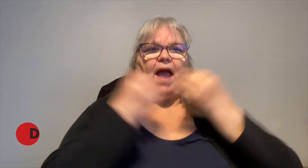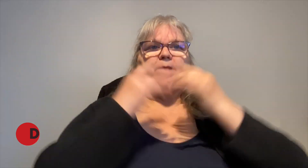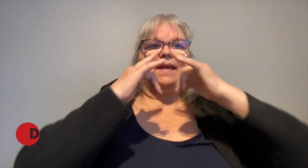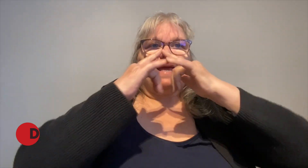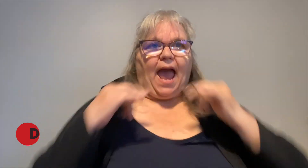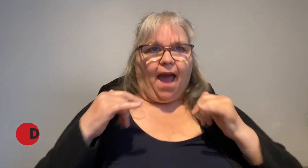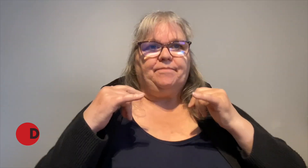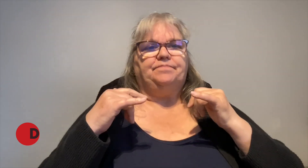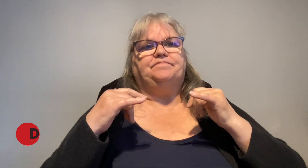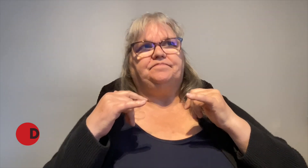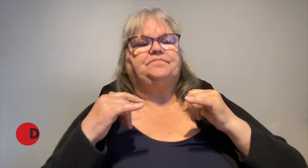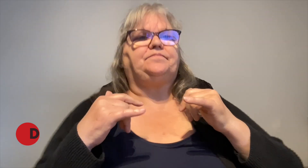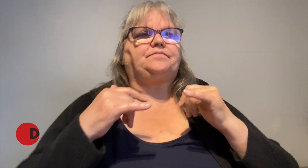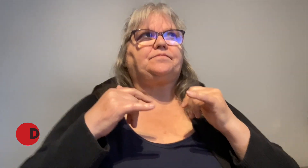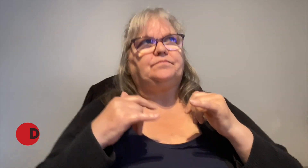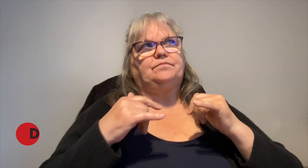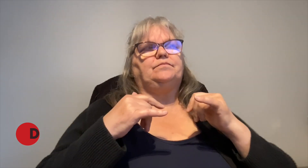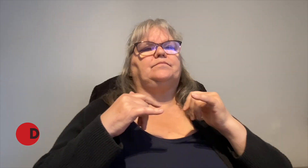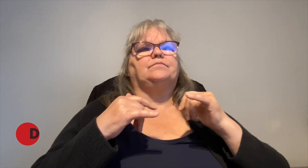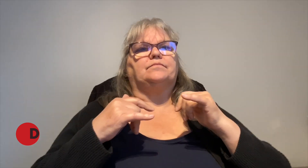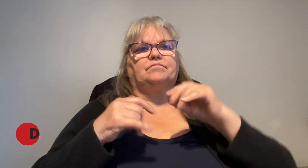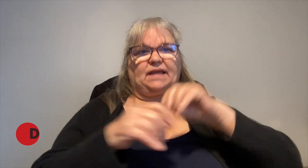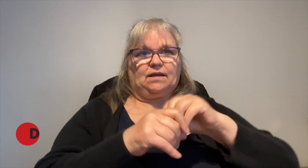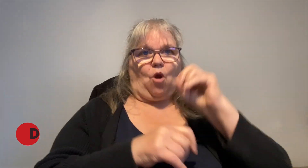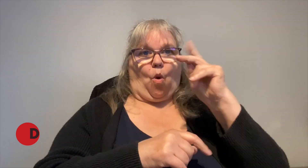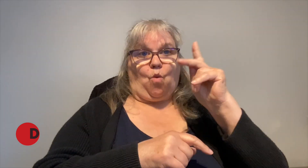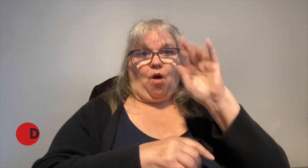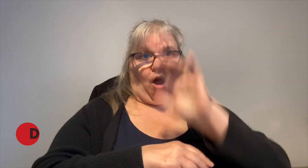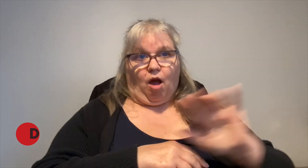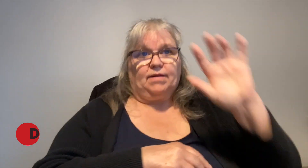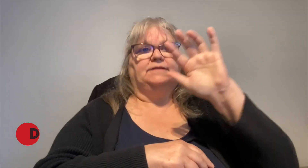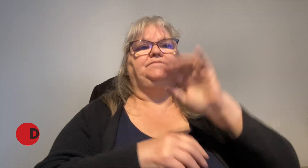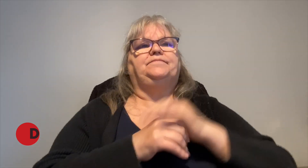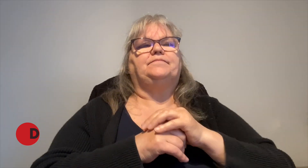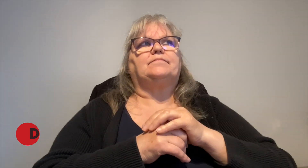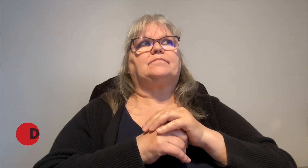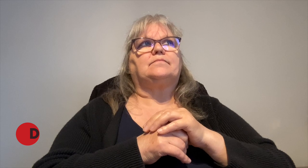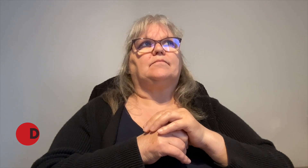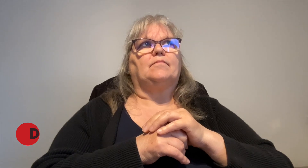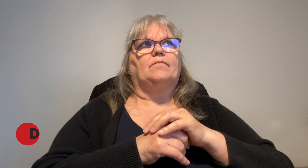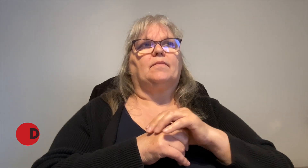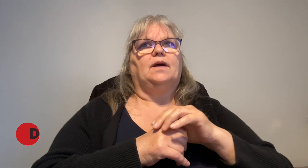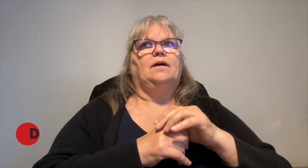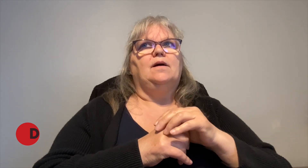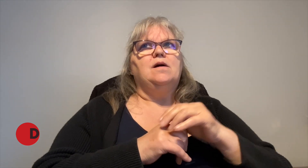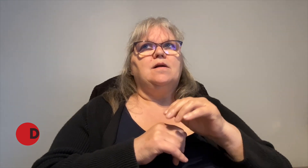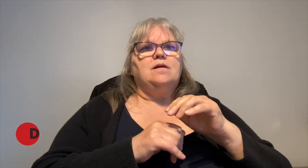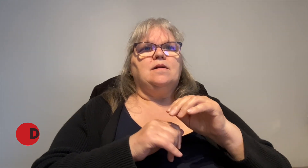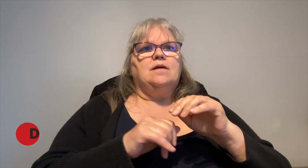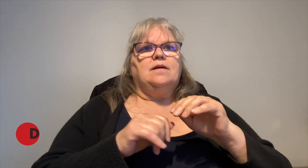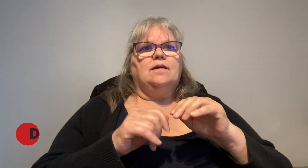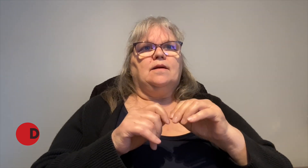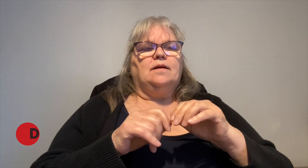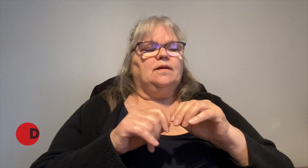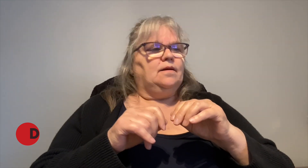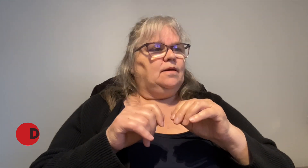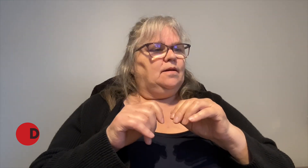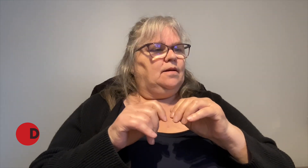Family Camp in Okanagan. We looked forward and were excited until